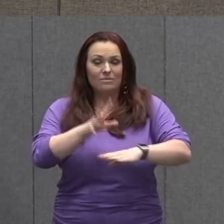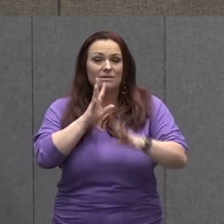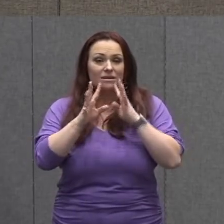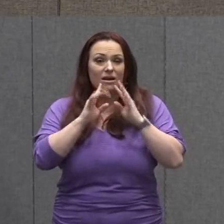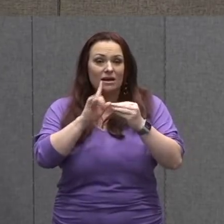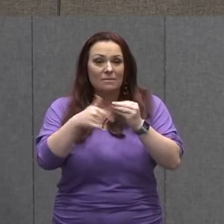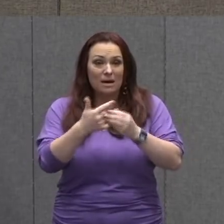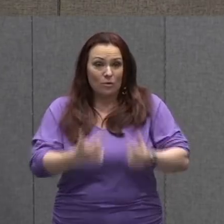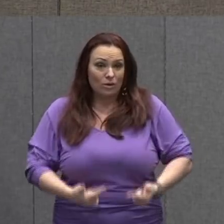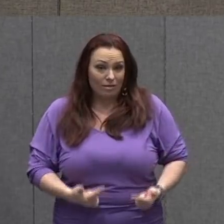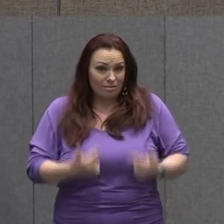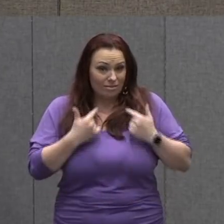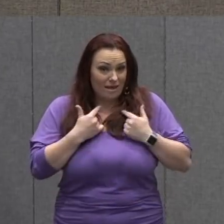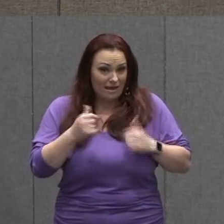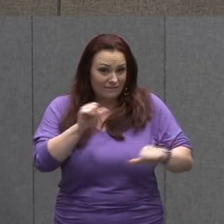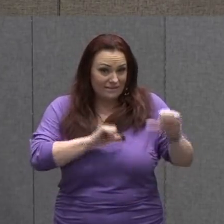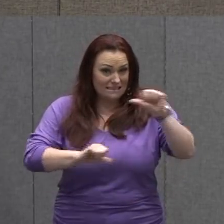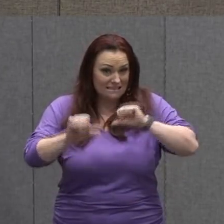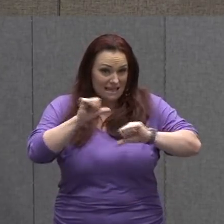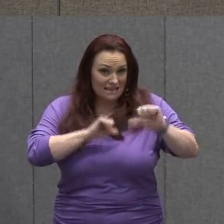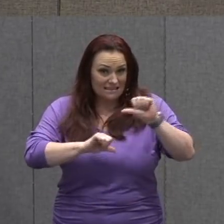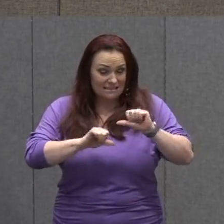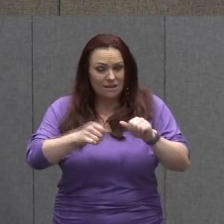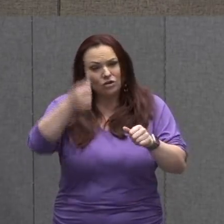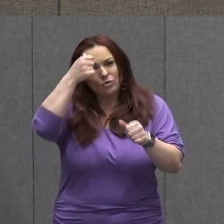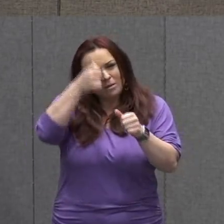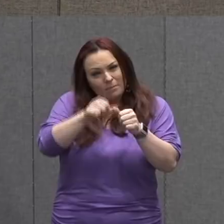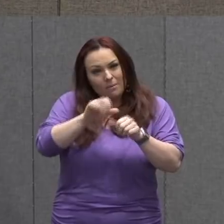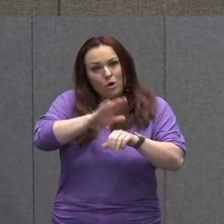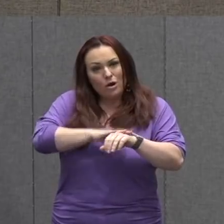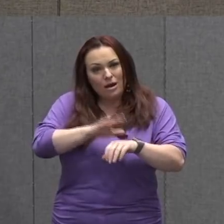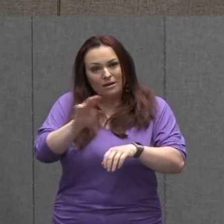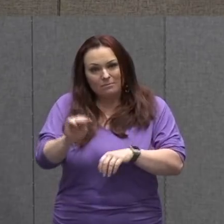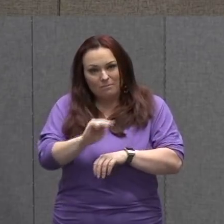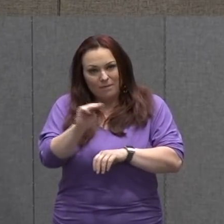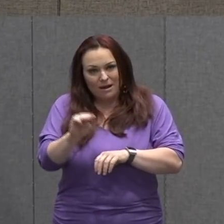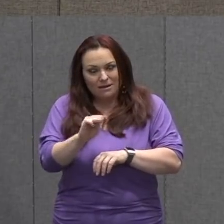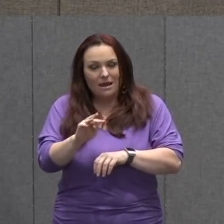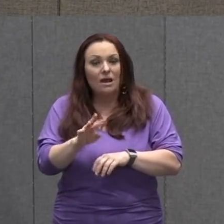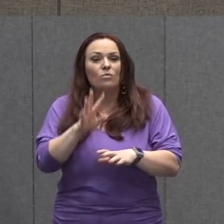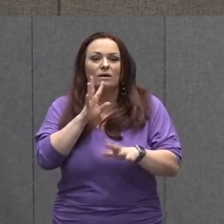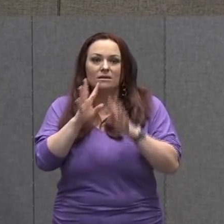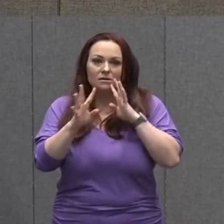If you'll remember on Monday we learned a lot about seeds.